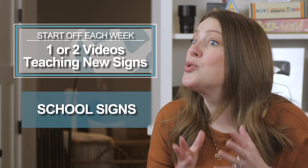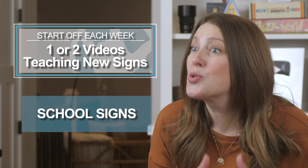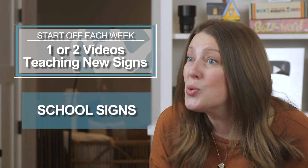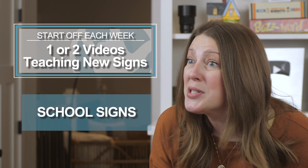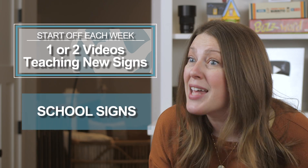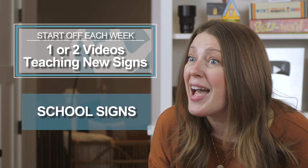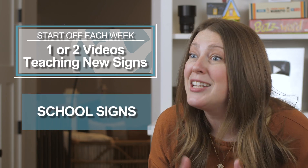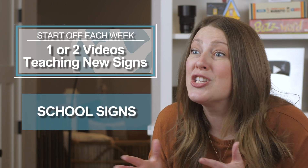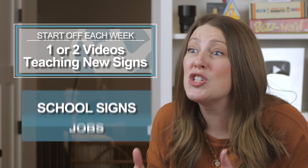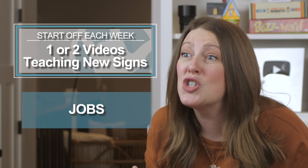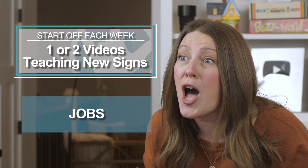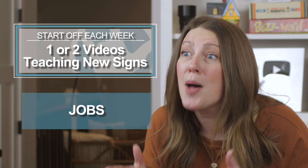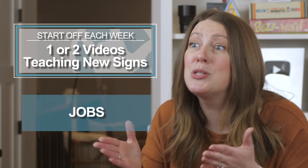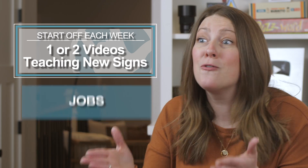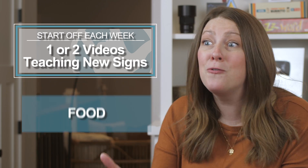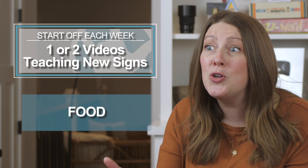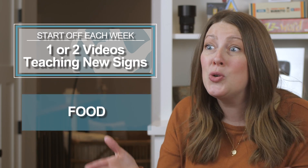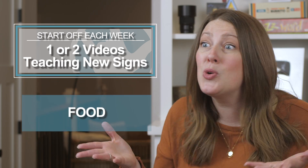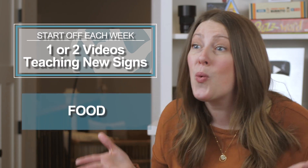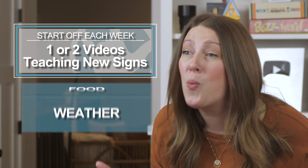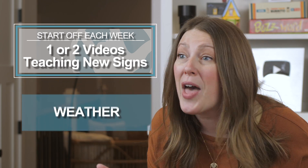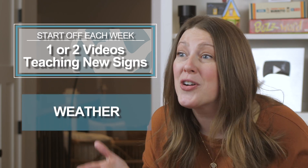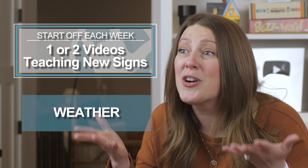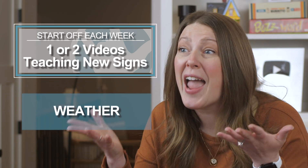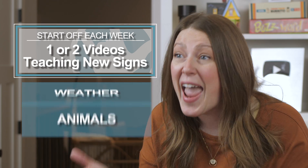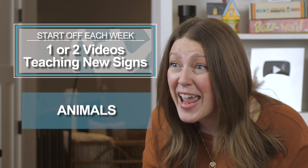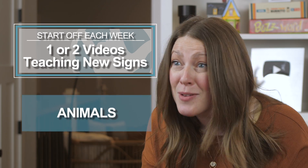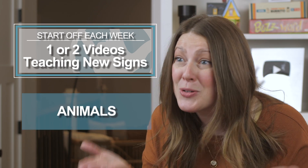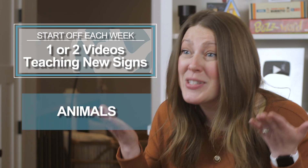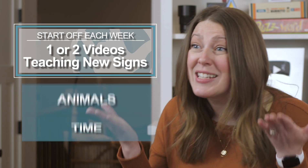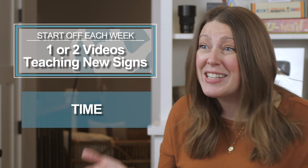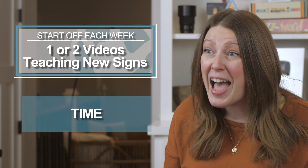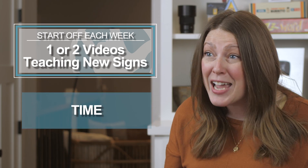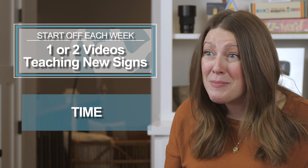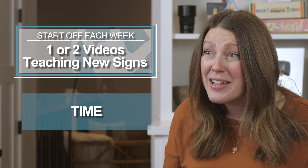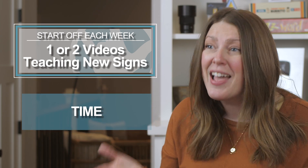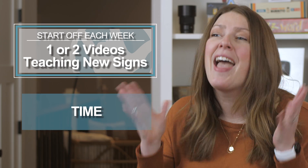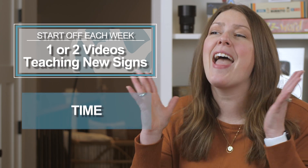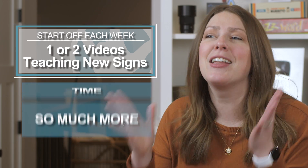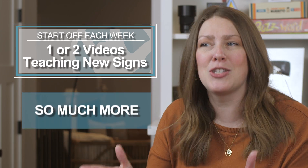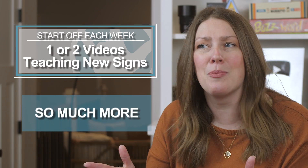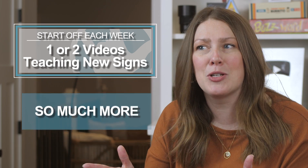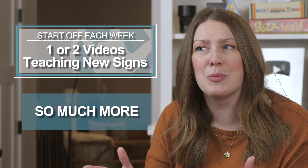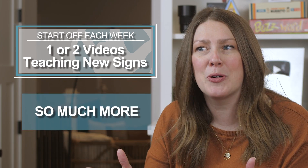school signs, job, food, weather, animals, time, and so much more.